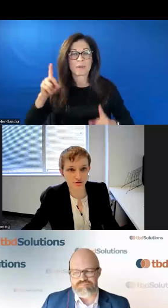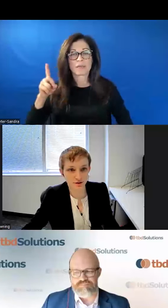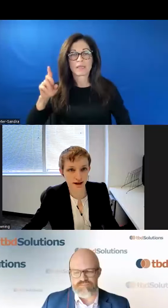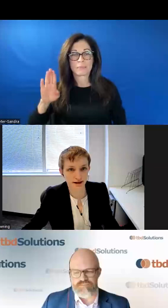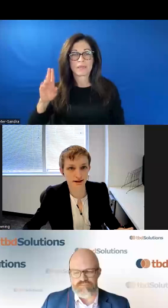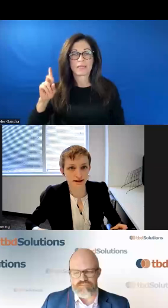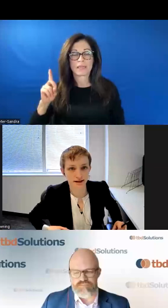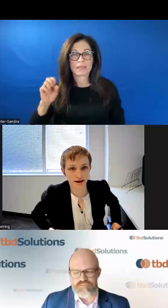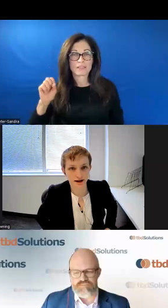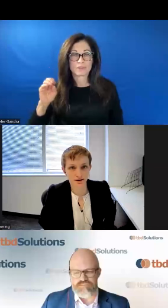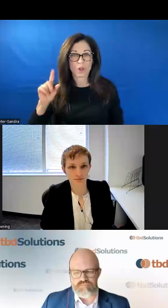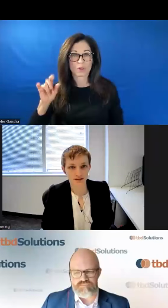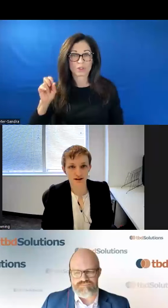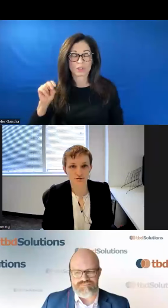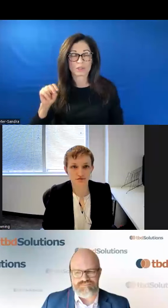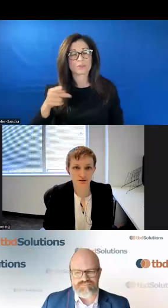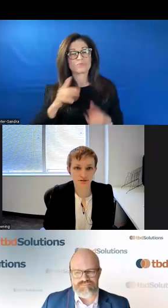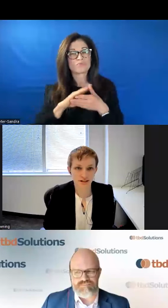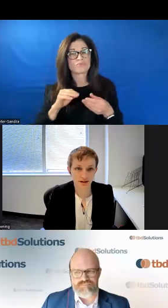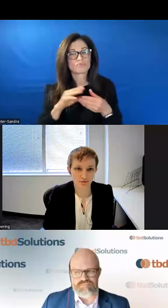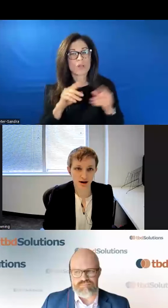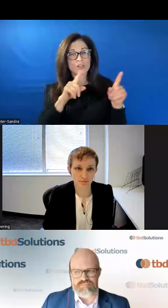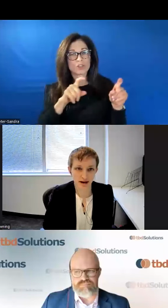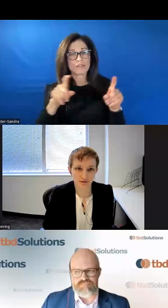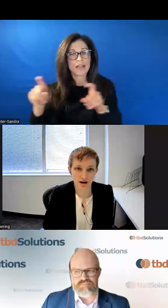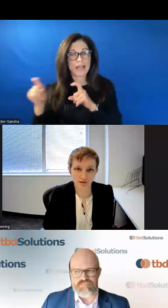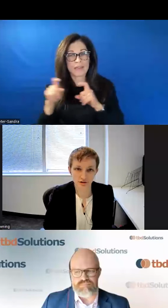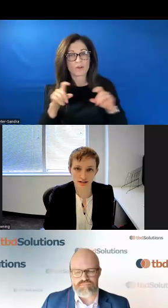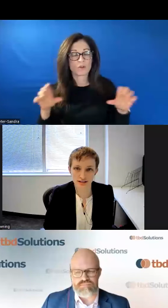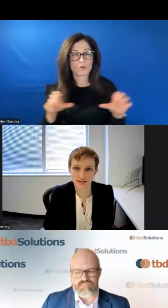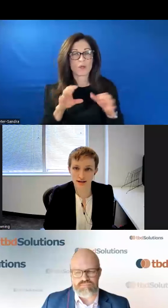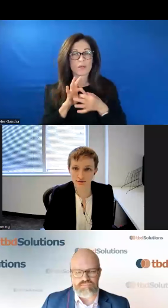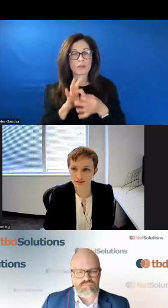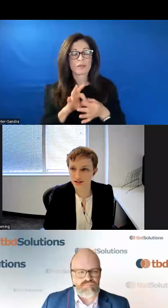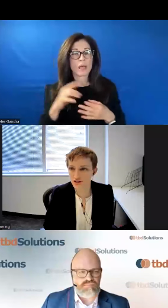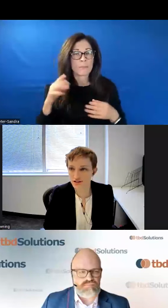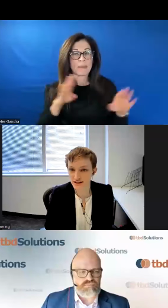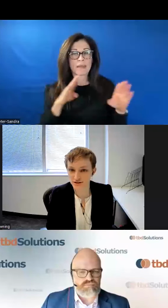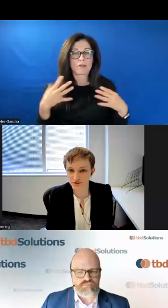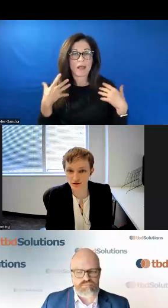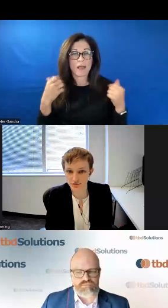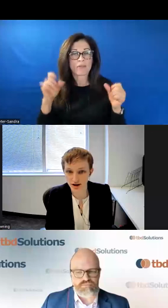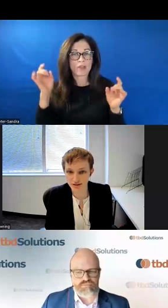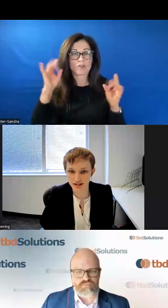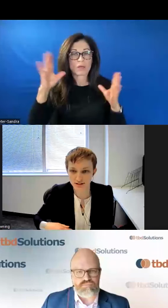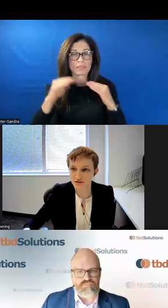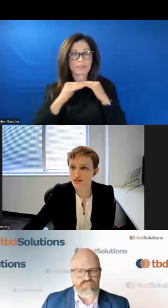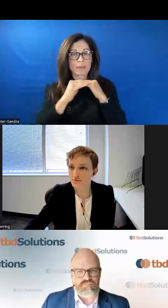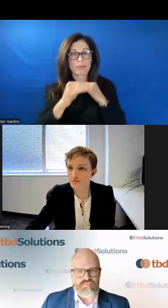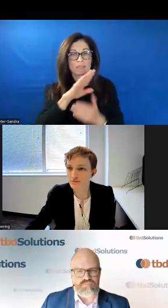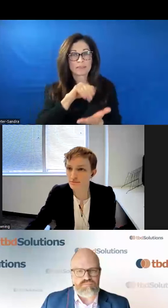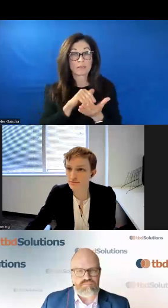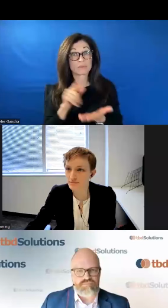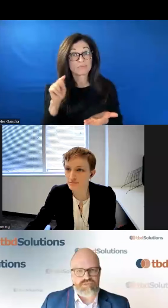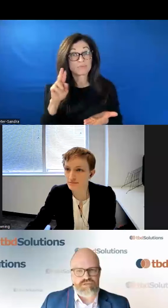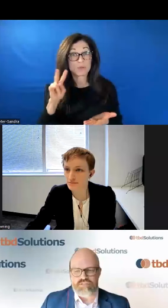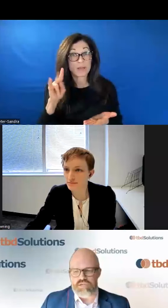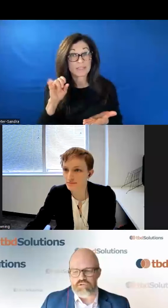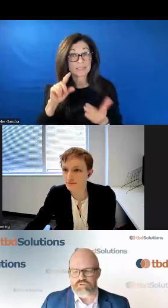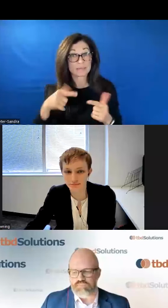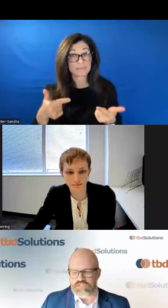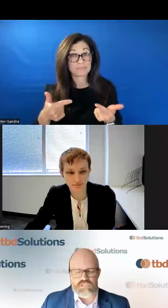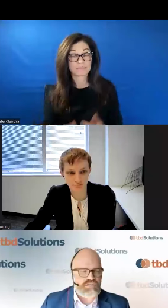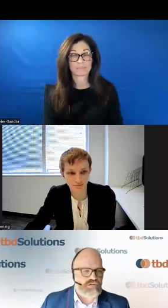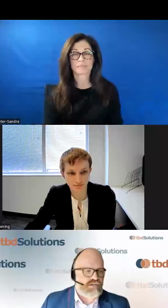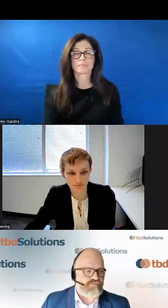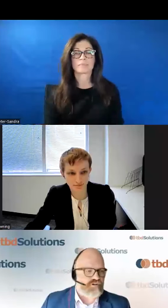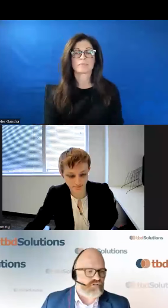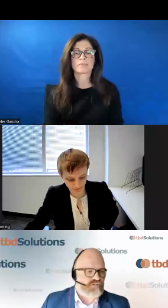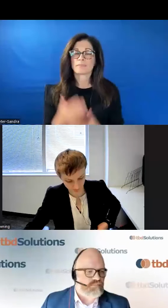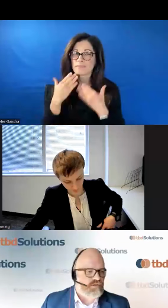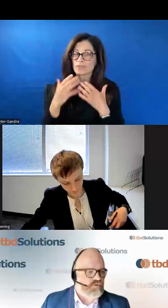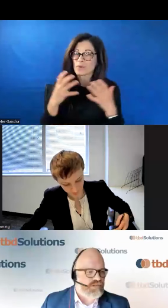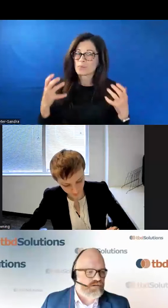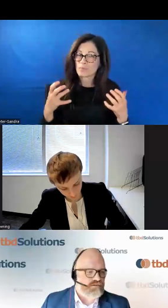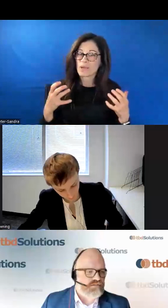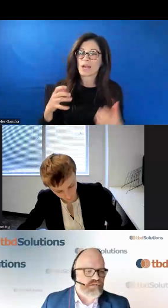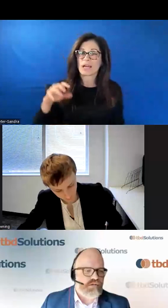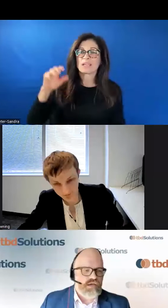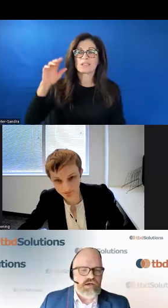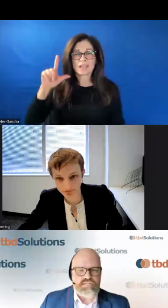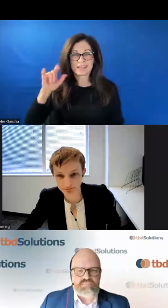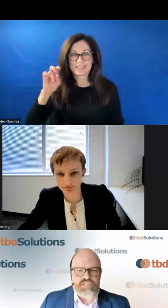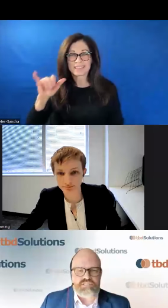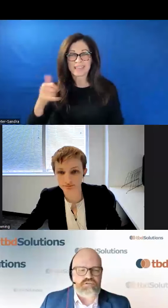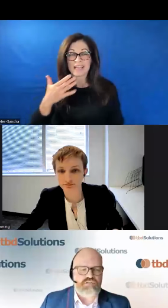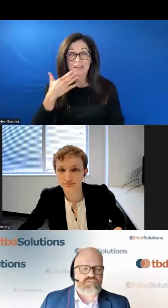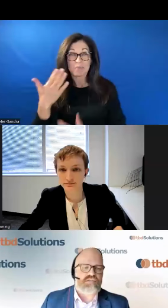SURVEY AROUND CRISIS HELP STABILIZATION CENTERS. >>: THANK YOU SO MUCH. TPD SOLUTIONS